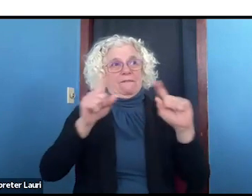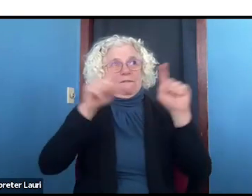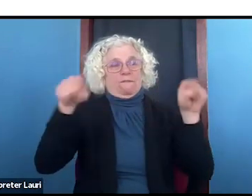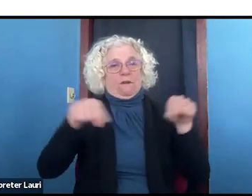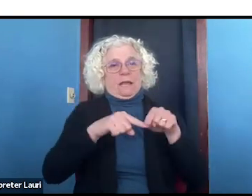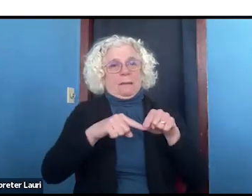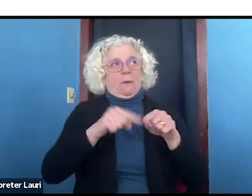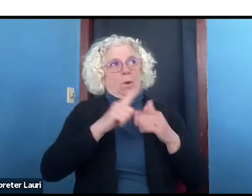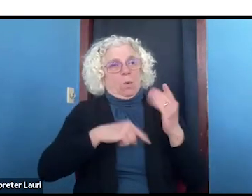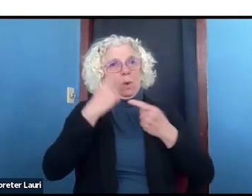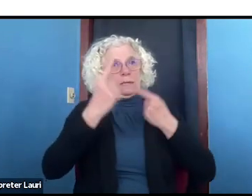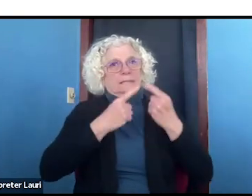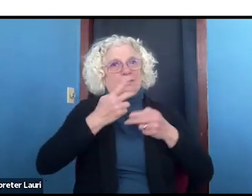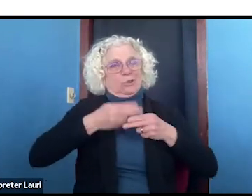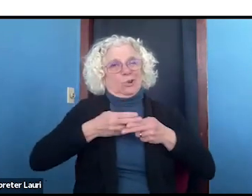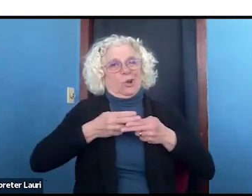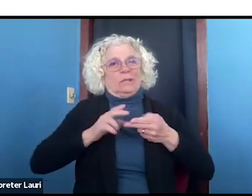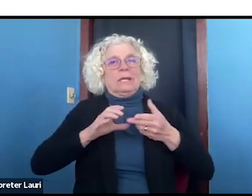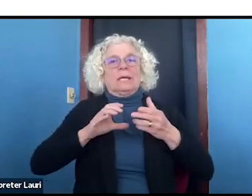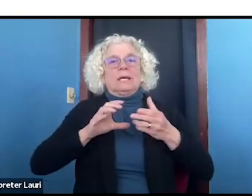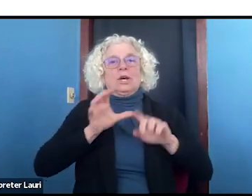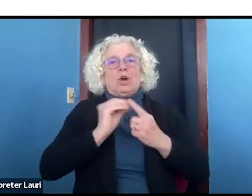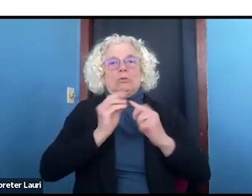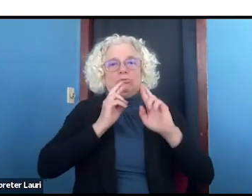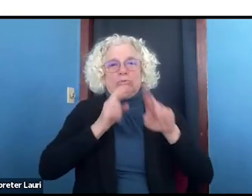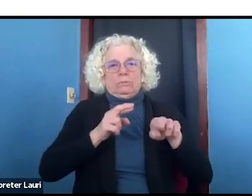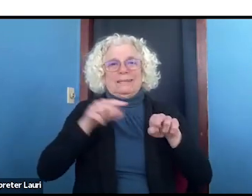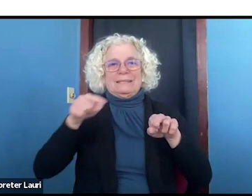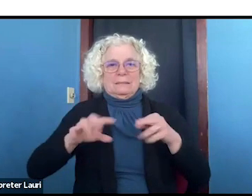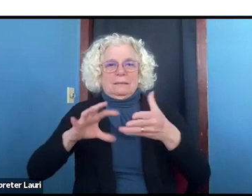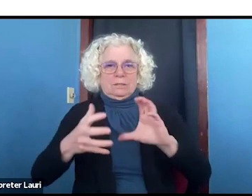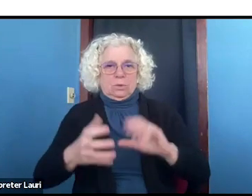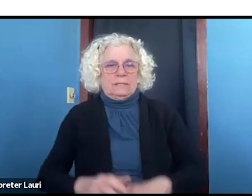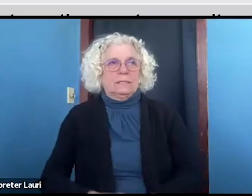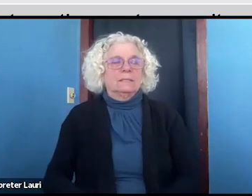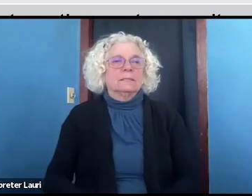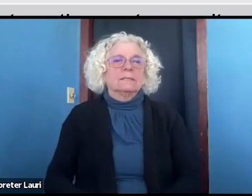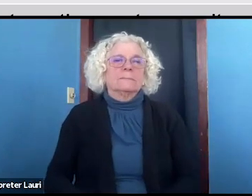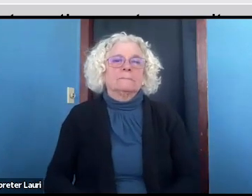cultural responsiveness across the crisis continuum. Next slide.